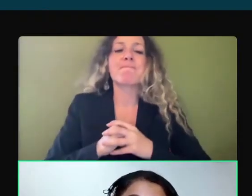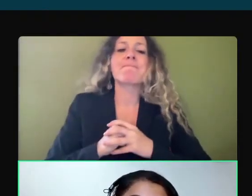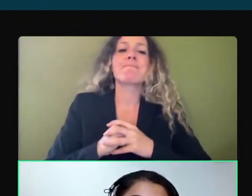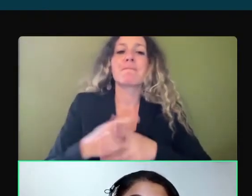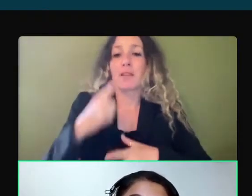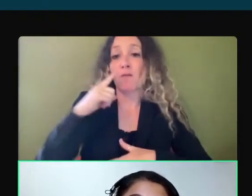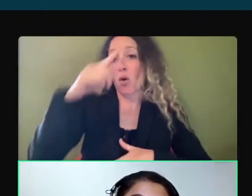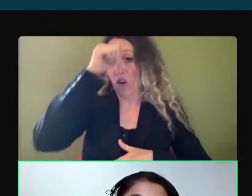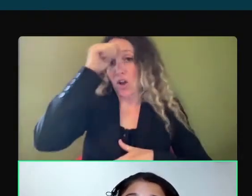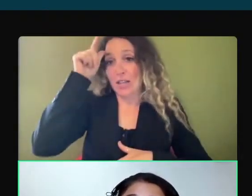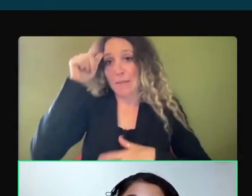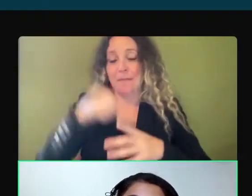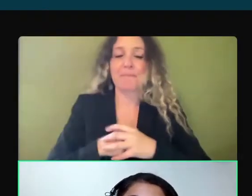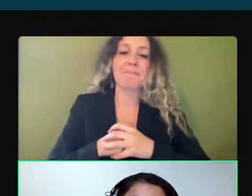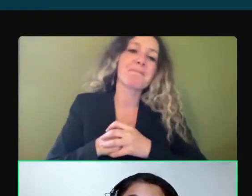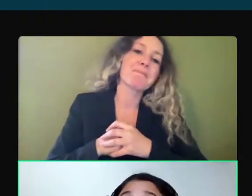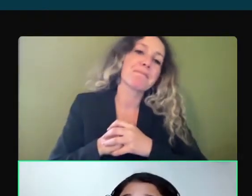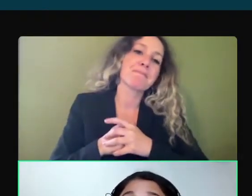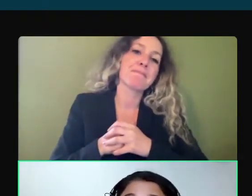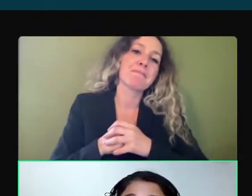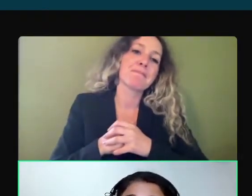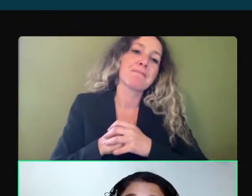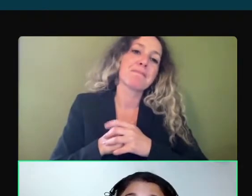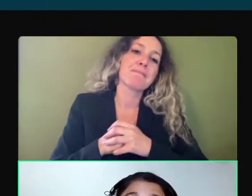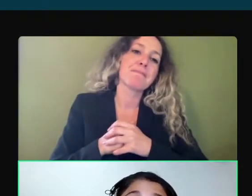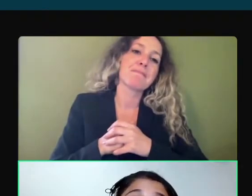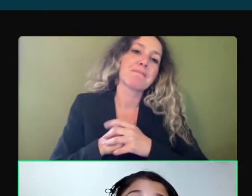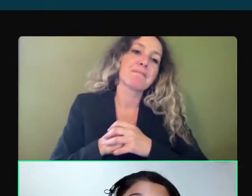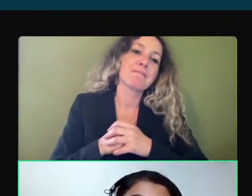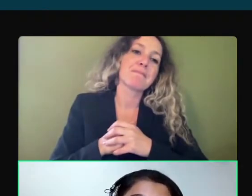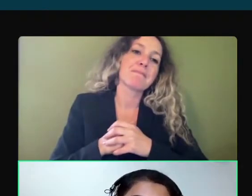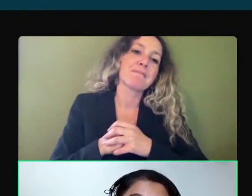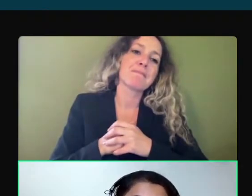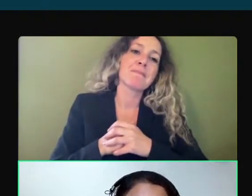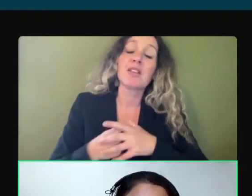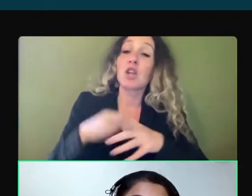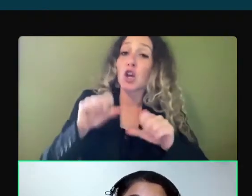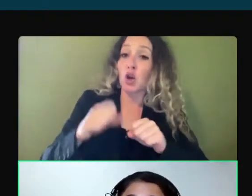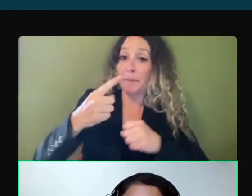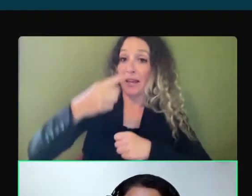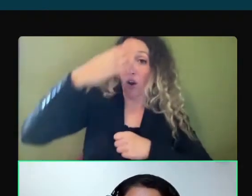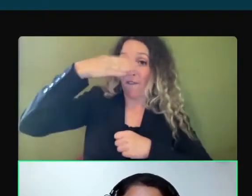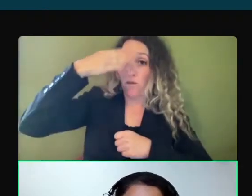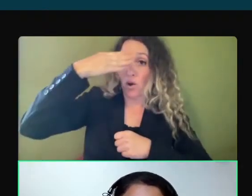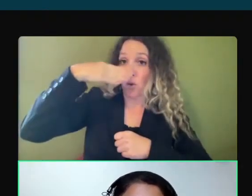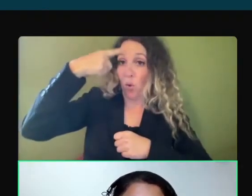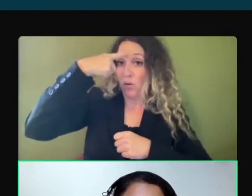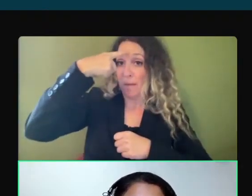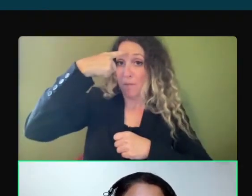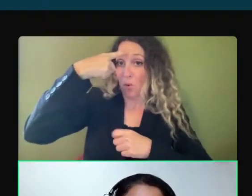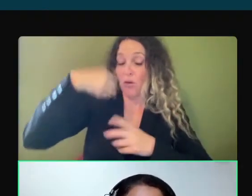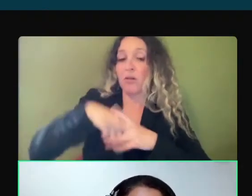again, in the news a few cases of actually a frontal temporal dementia being diagnosed in